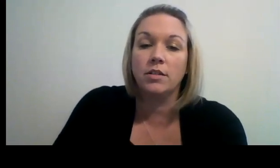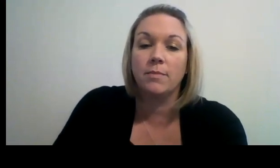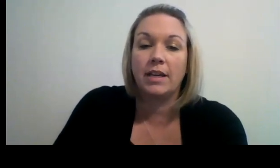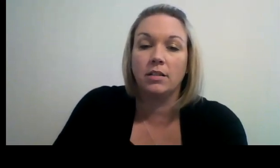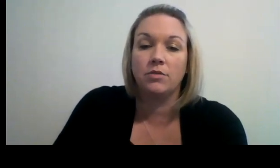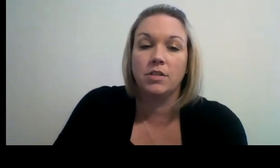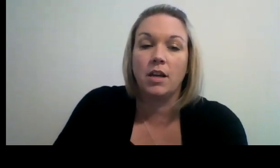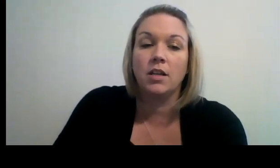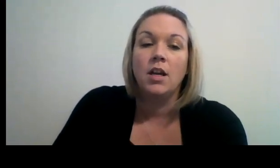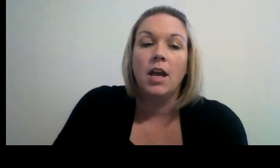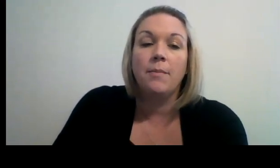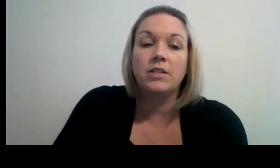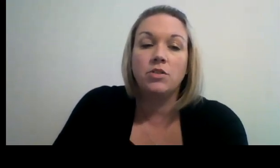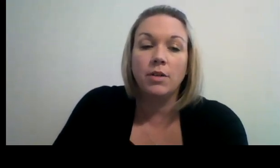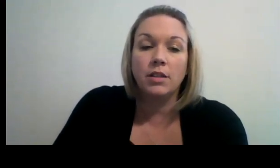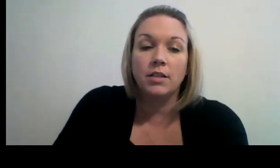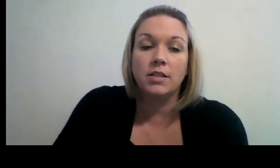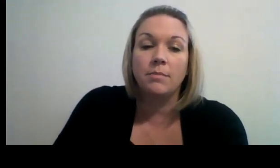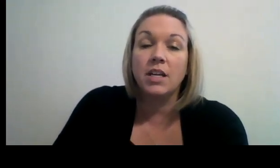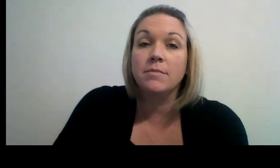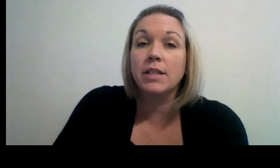to make it a loan sign and by doing this sometimes